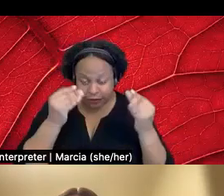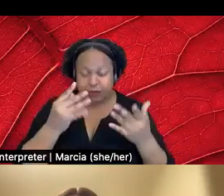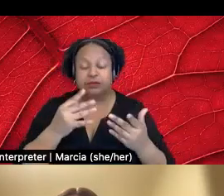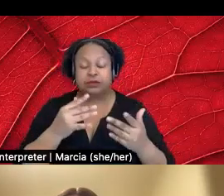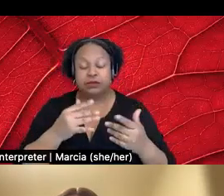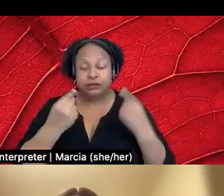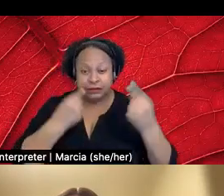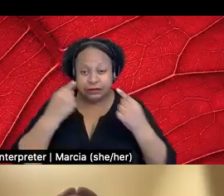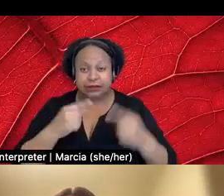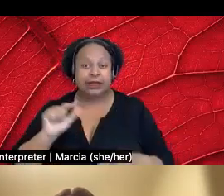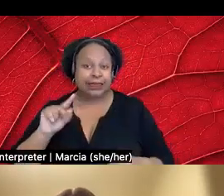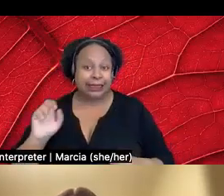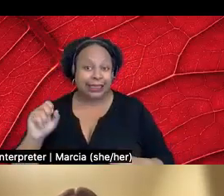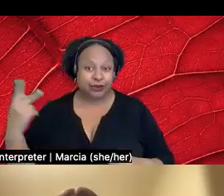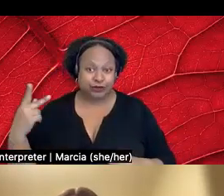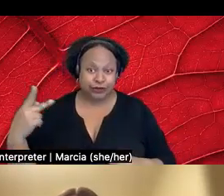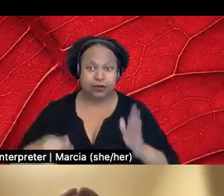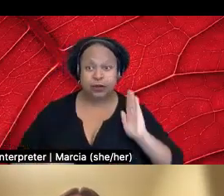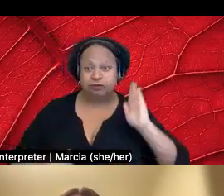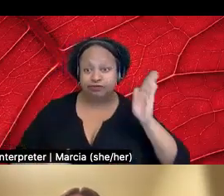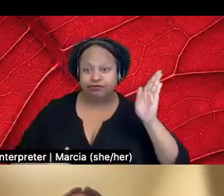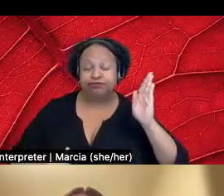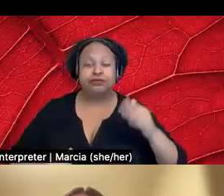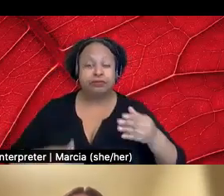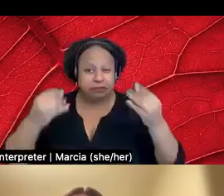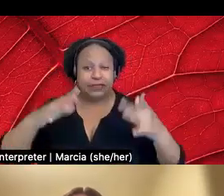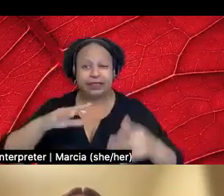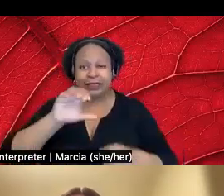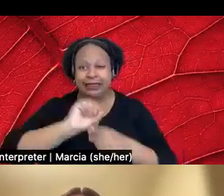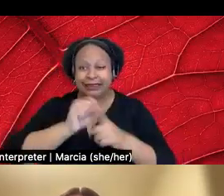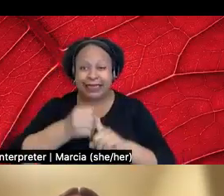Lake and I will present a multitude of case studies that we can chat a